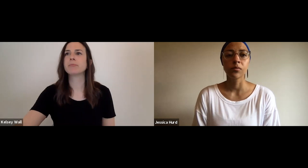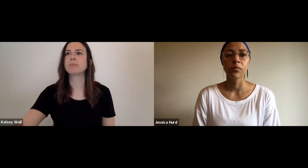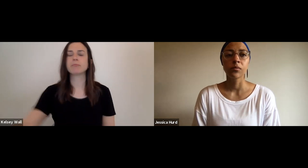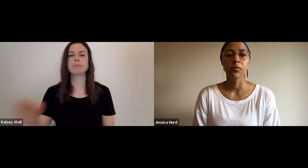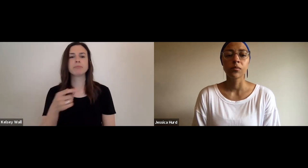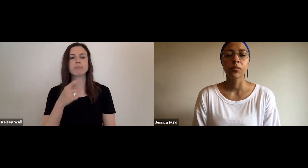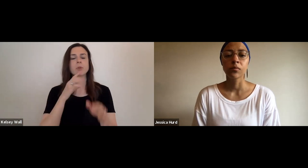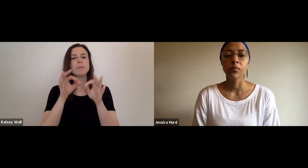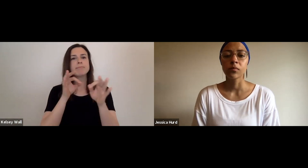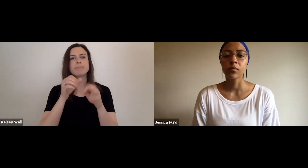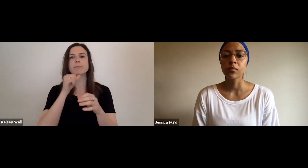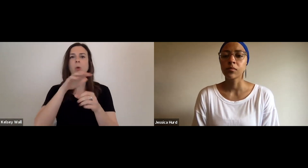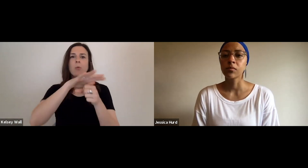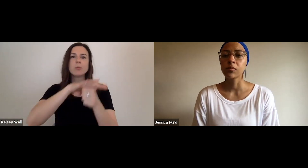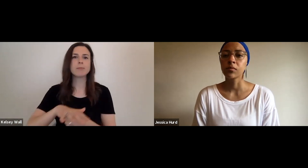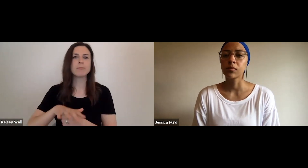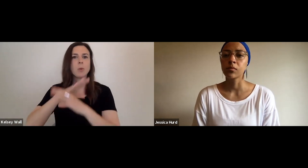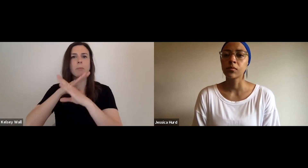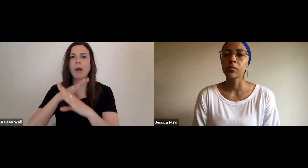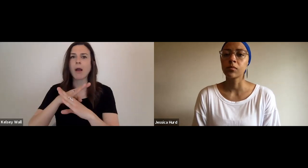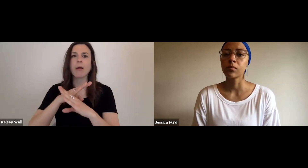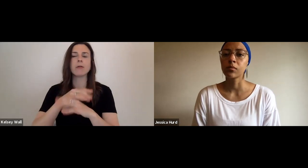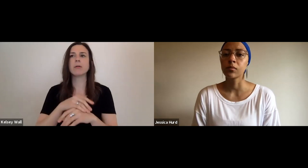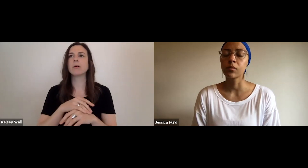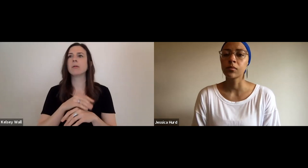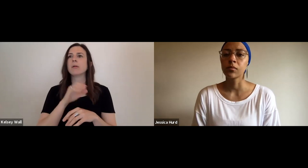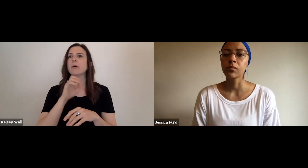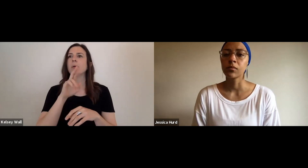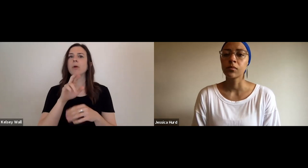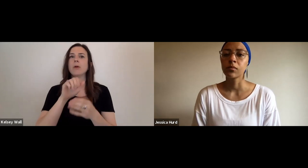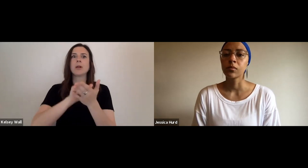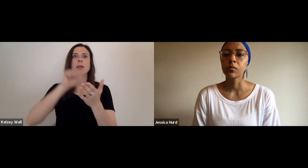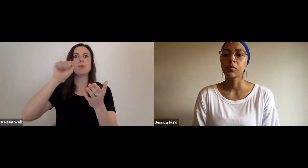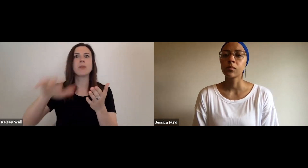would look like and how you can manage your emotions. You're not suppressing your emotions.